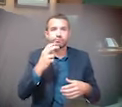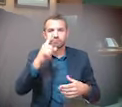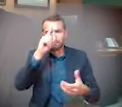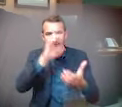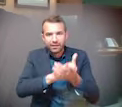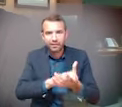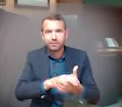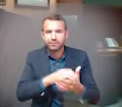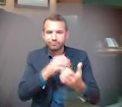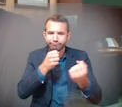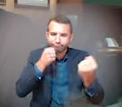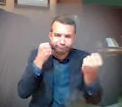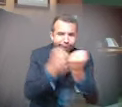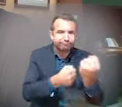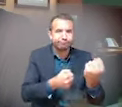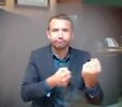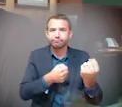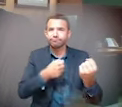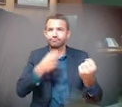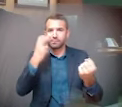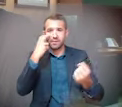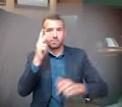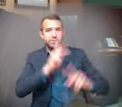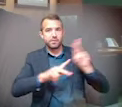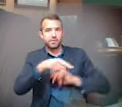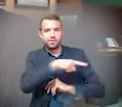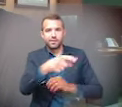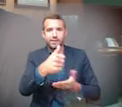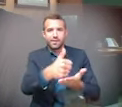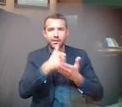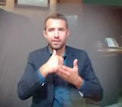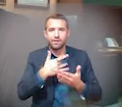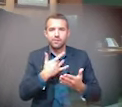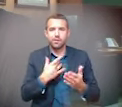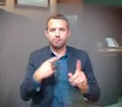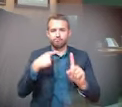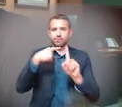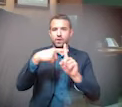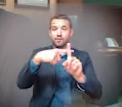it was very easy for me to establish an identity, a positive self-concept for myself as a blind person.